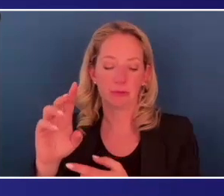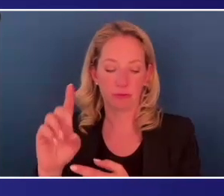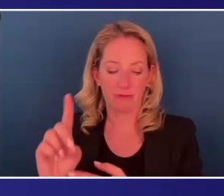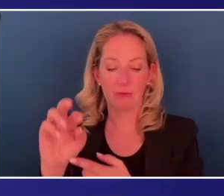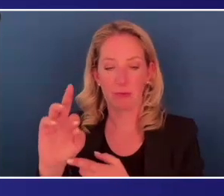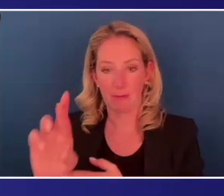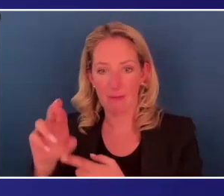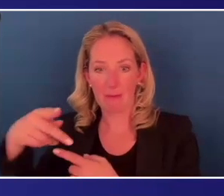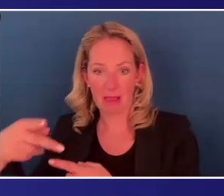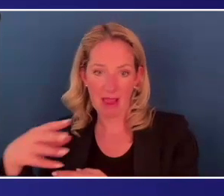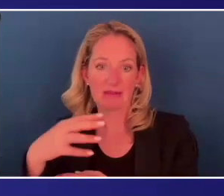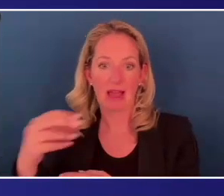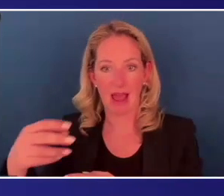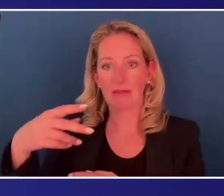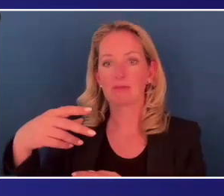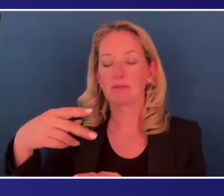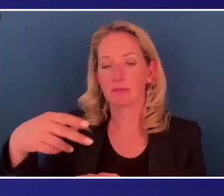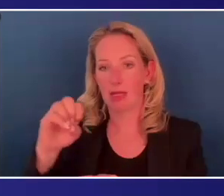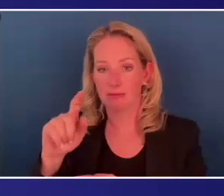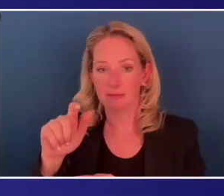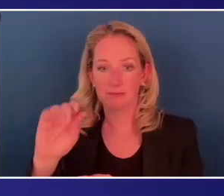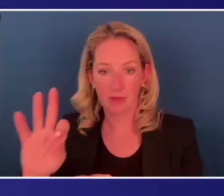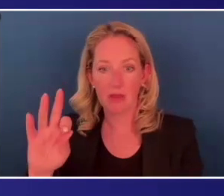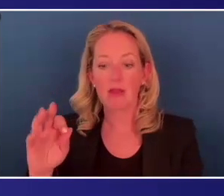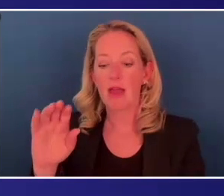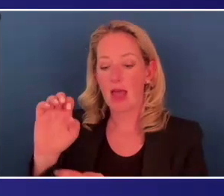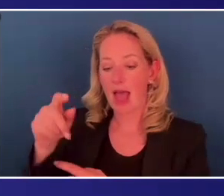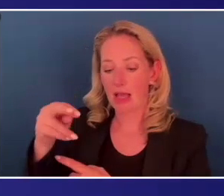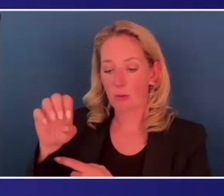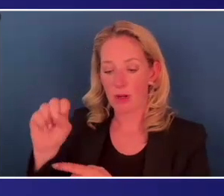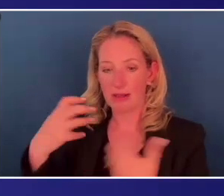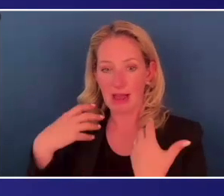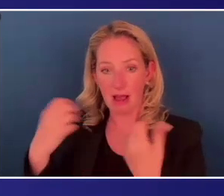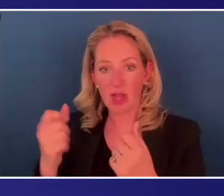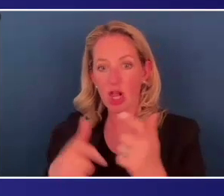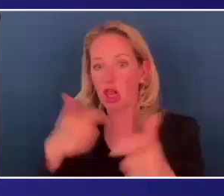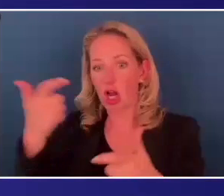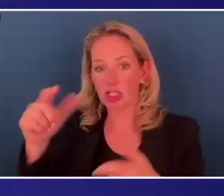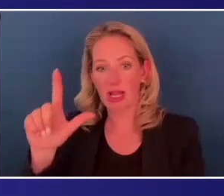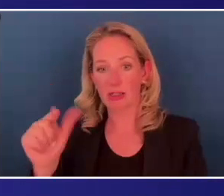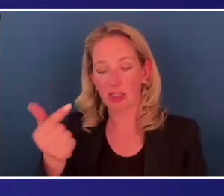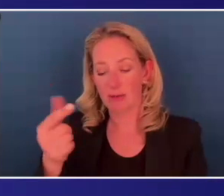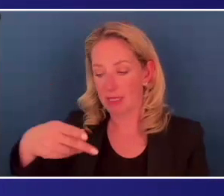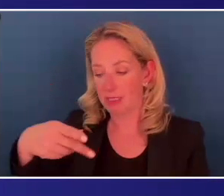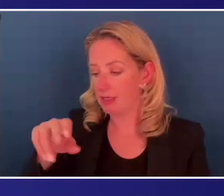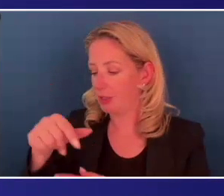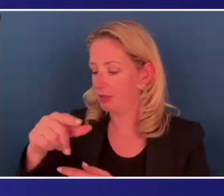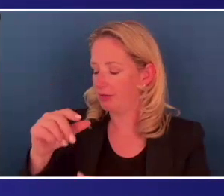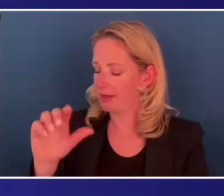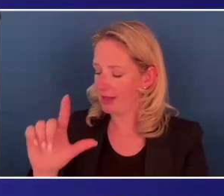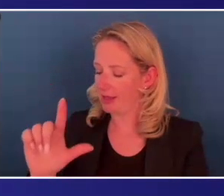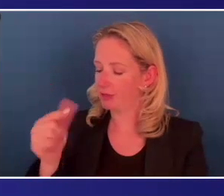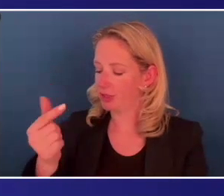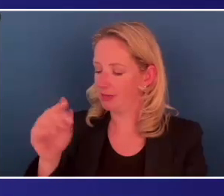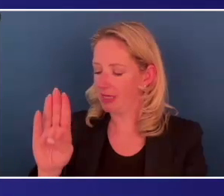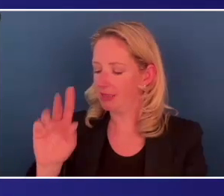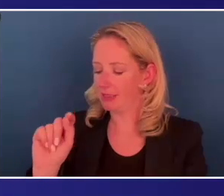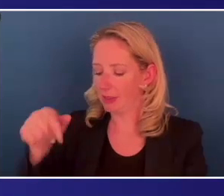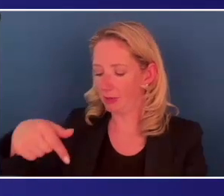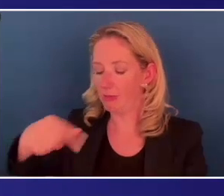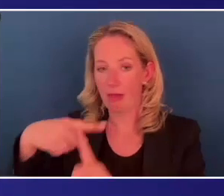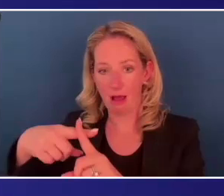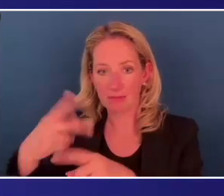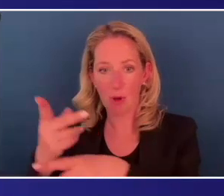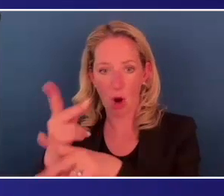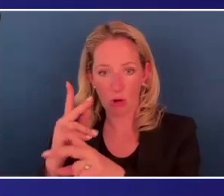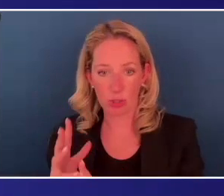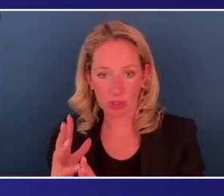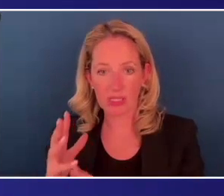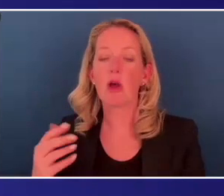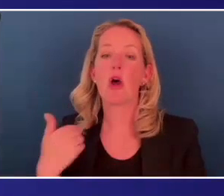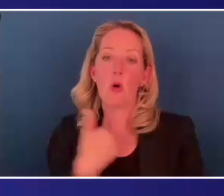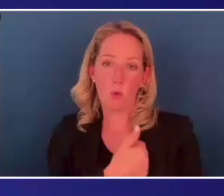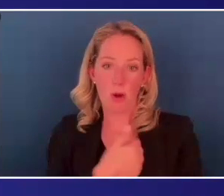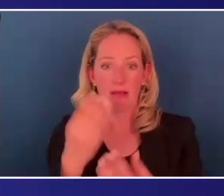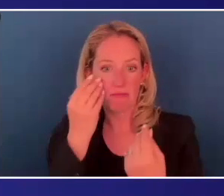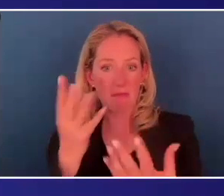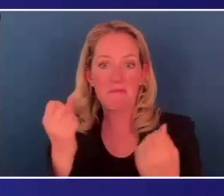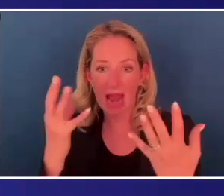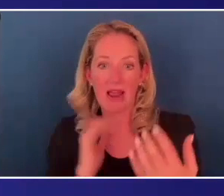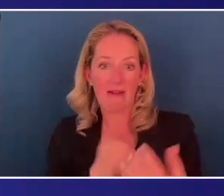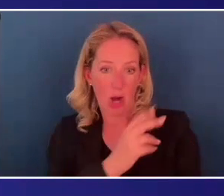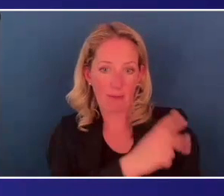As the largest LGBTQ plus serving healthcare organization in Ohio, we'd like to emphasize the importance of IDR plans for LGBTQ borrowers, given that many of our patients may be impacted.